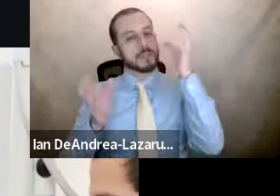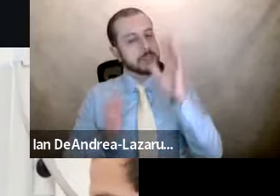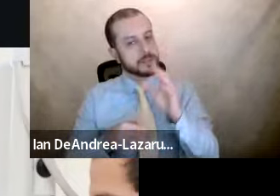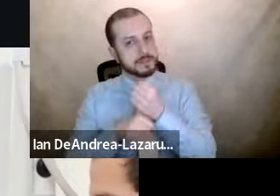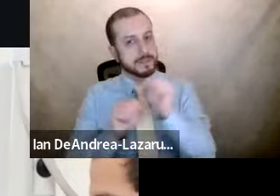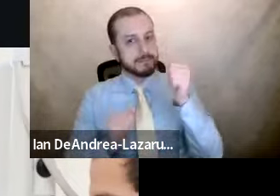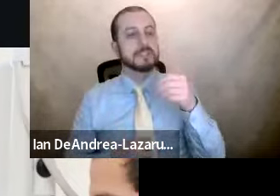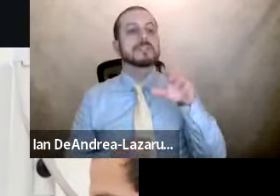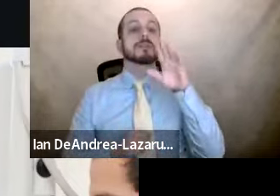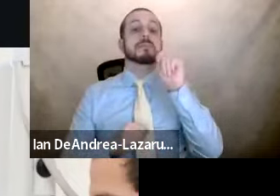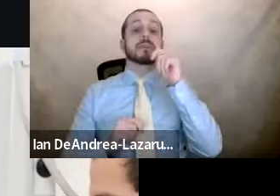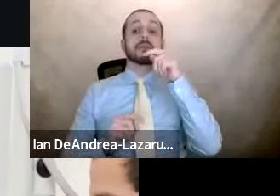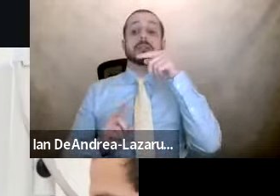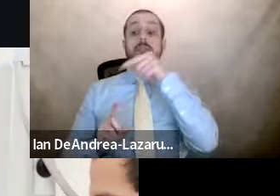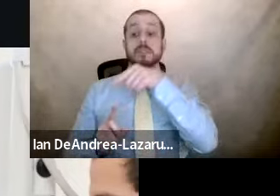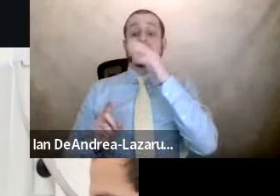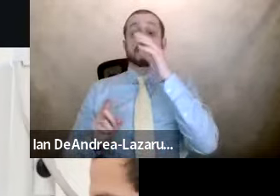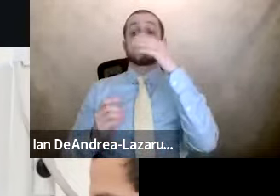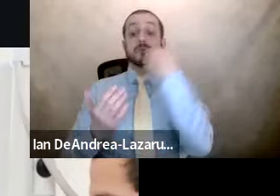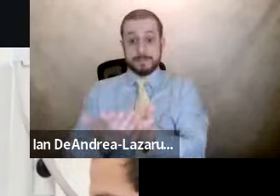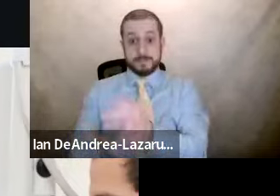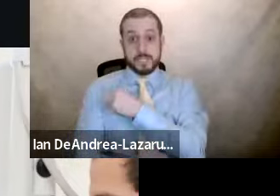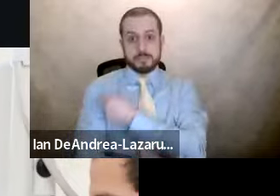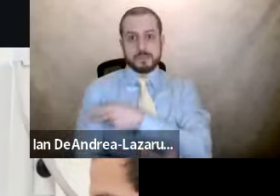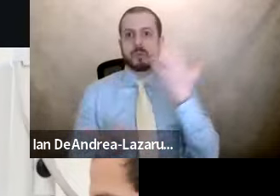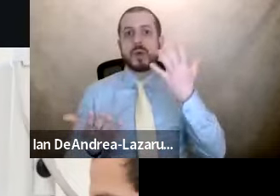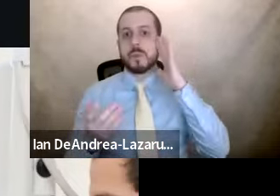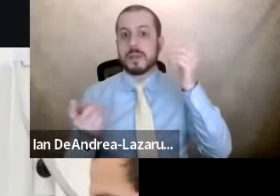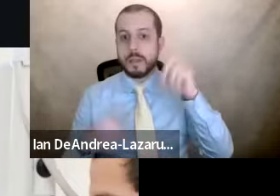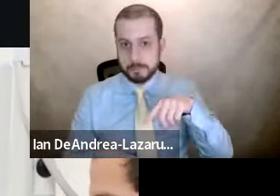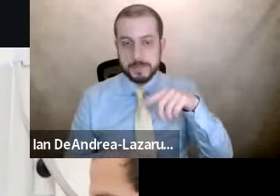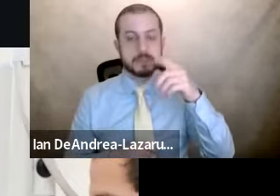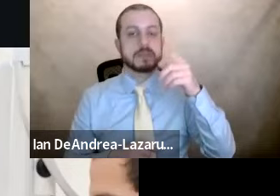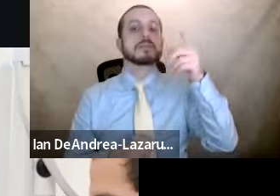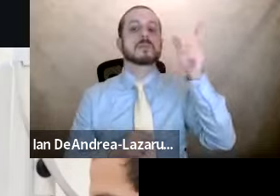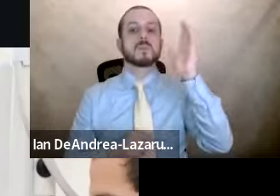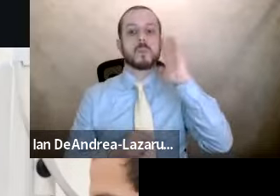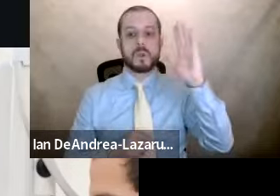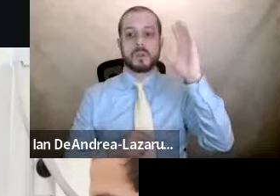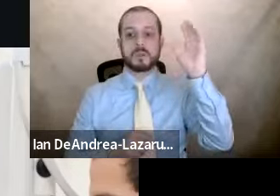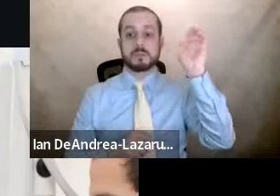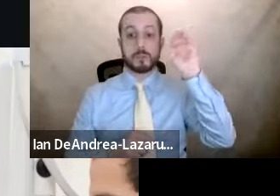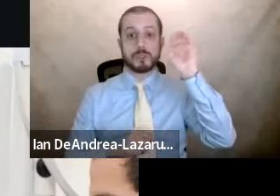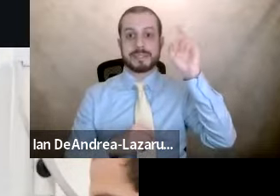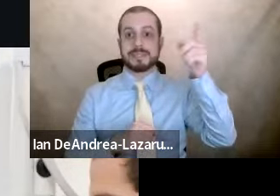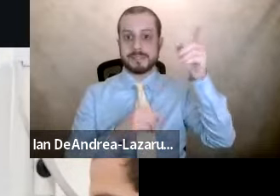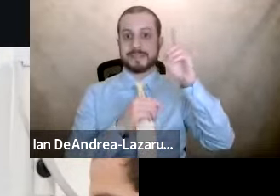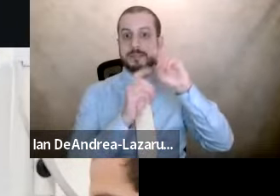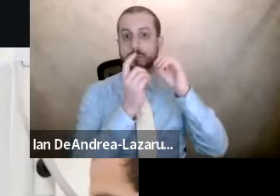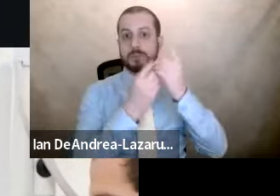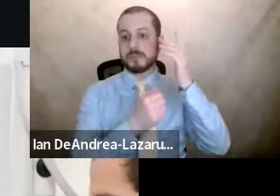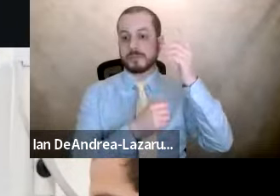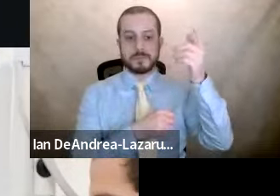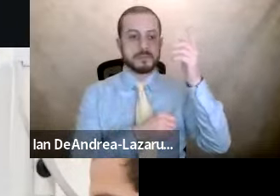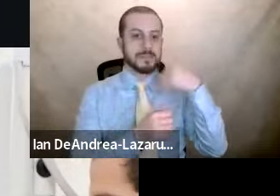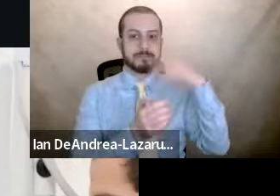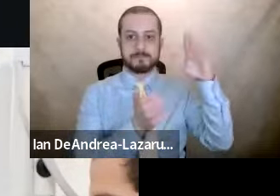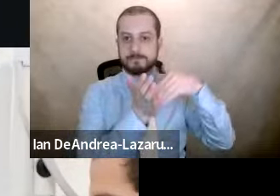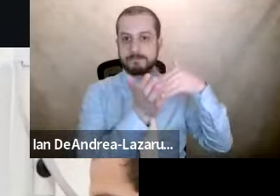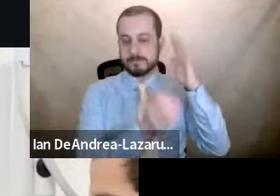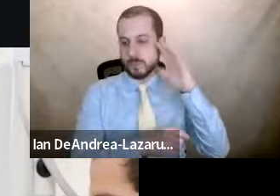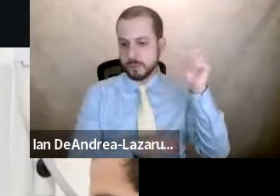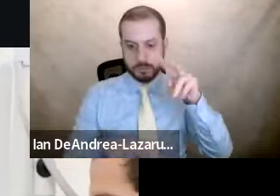So, lest say someone in your presence calls 9-1-1. They're brought by ambulance to the hospital or you drive them yourself, carefully of course. You arrive to the hospital...